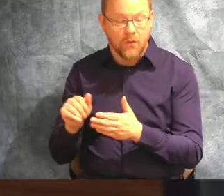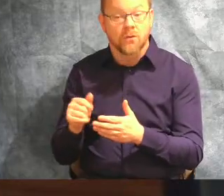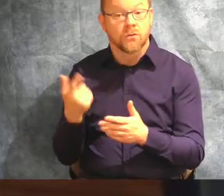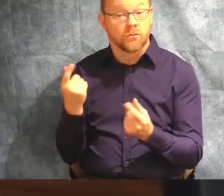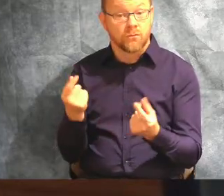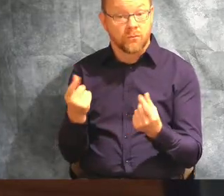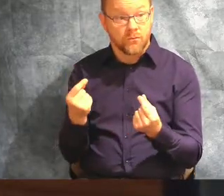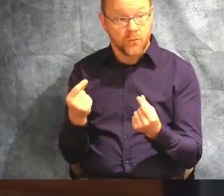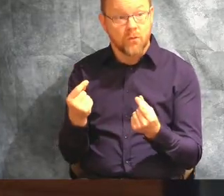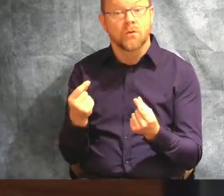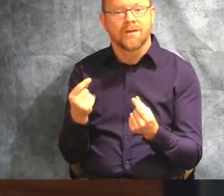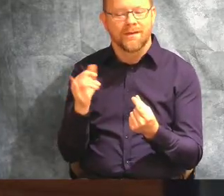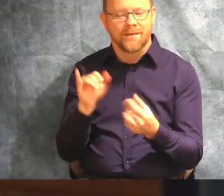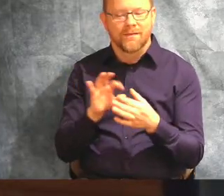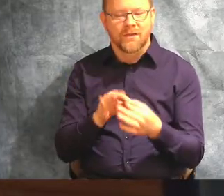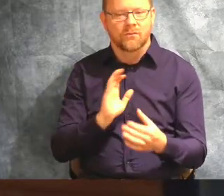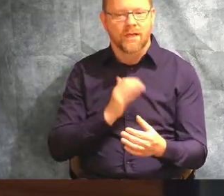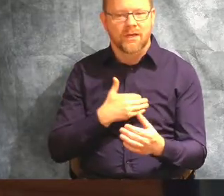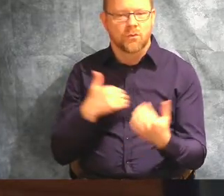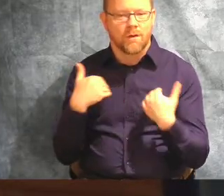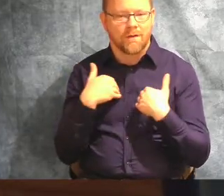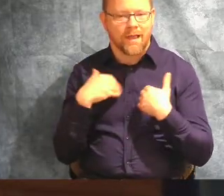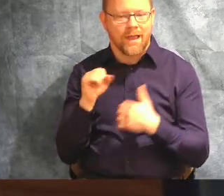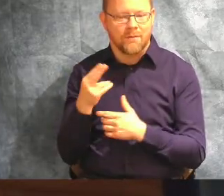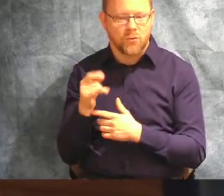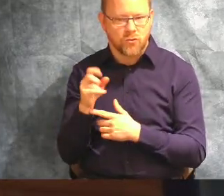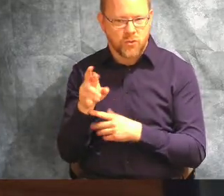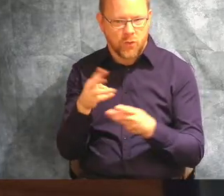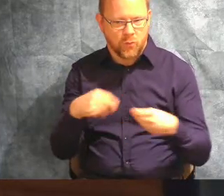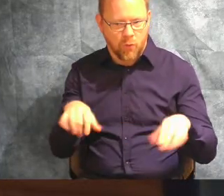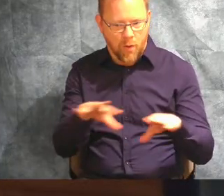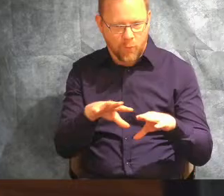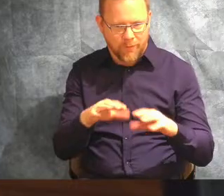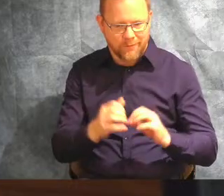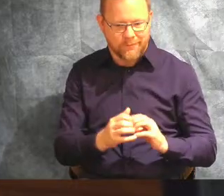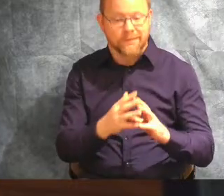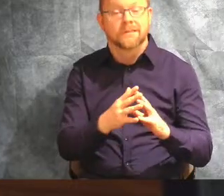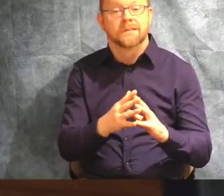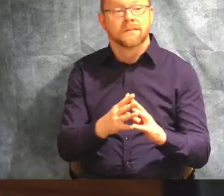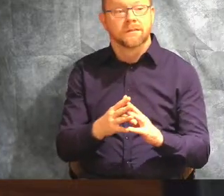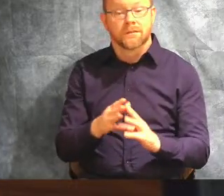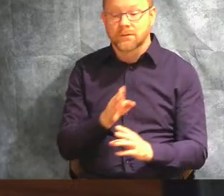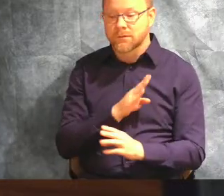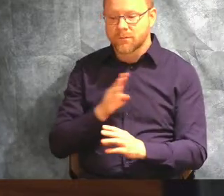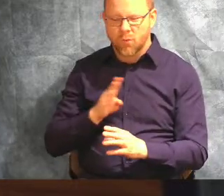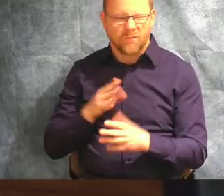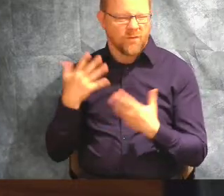efforts related to our animal shelter property. the Board has been previously briefed on this.